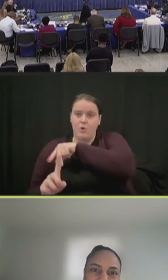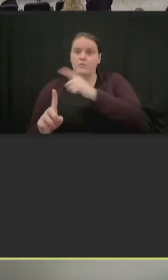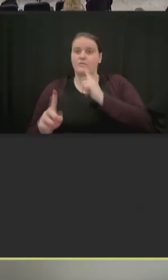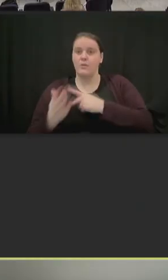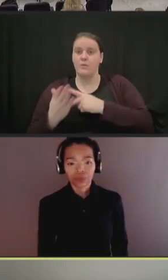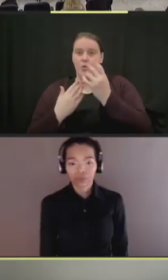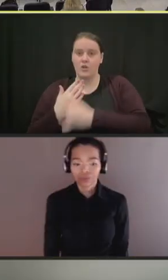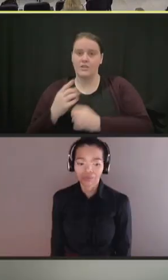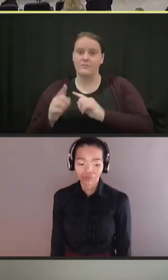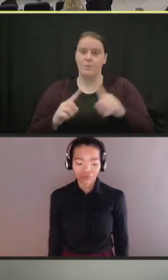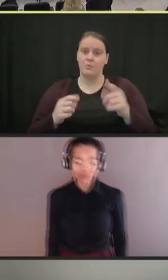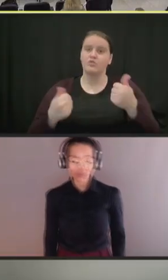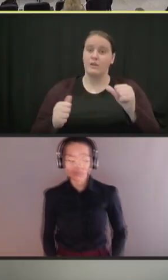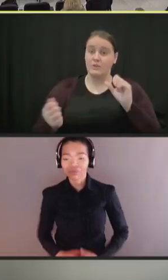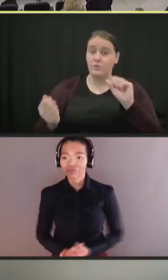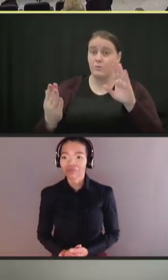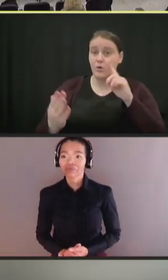Robert Hopkins: Right. We're running a bit overtime,